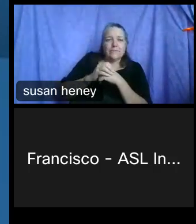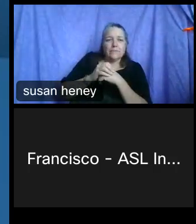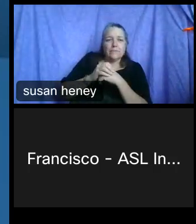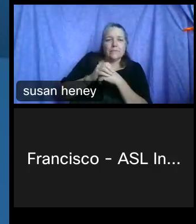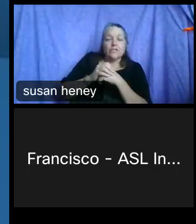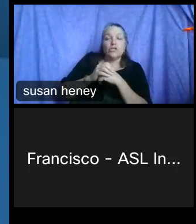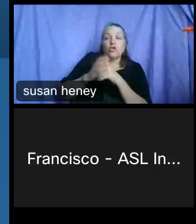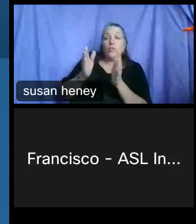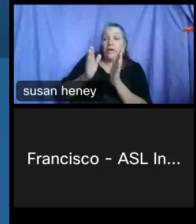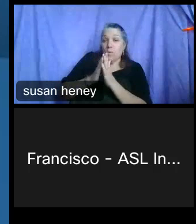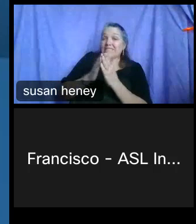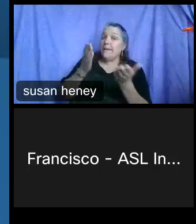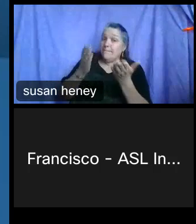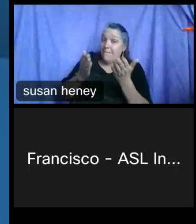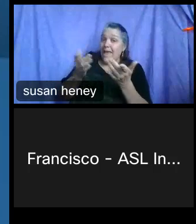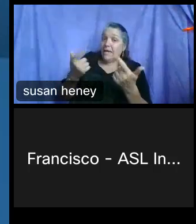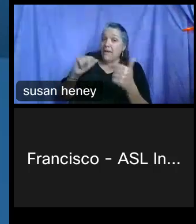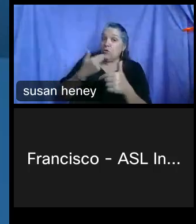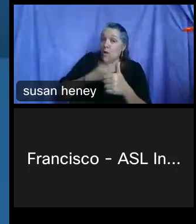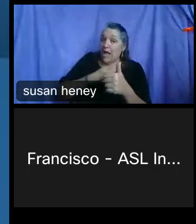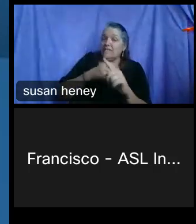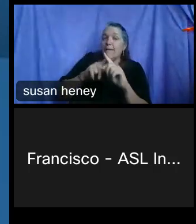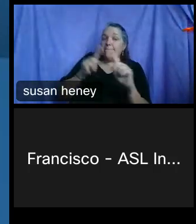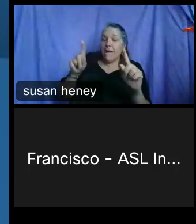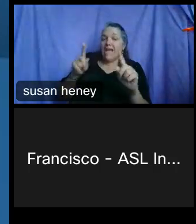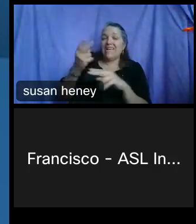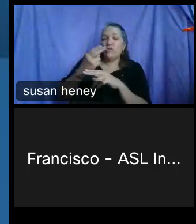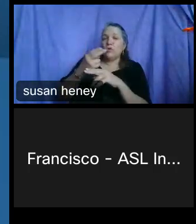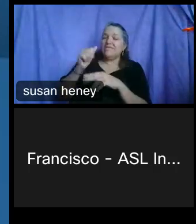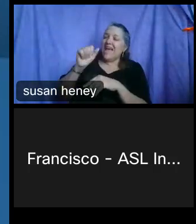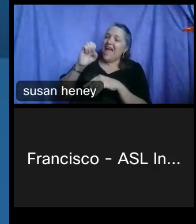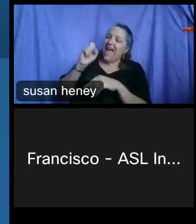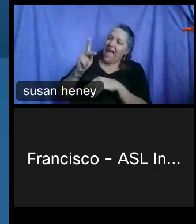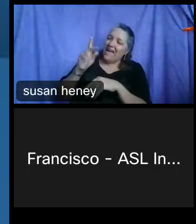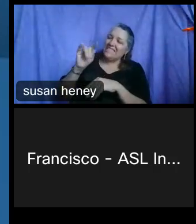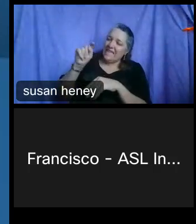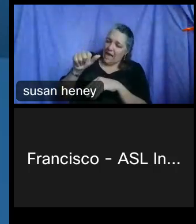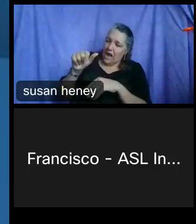may ultimately come to us, but using the Ask Data contact information creates a request